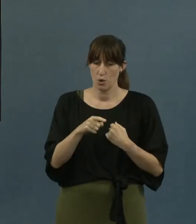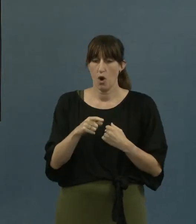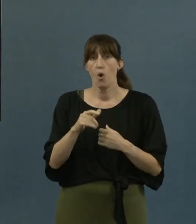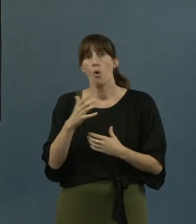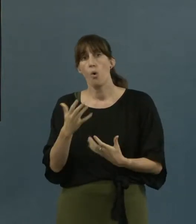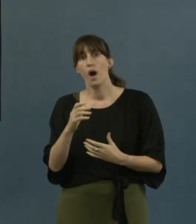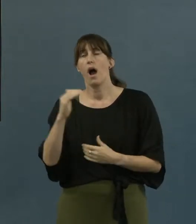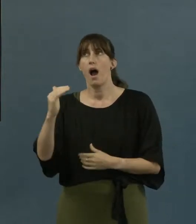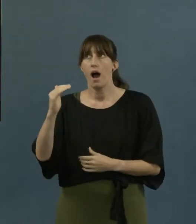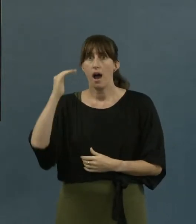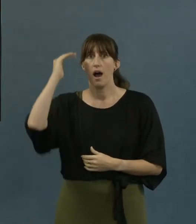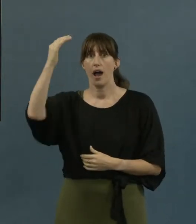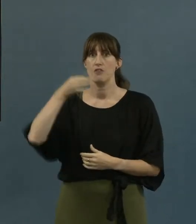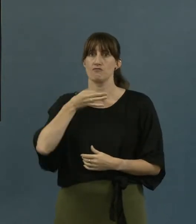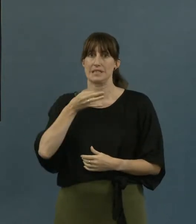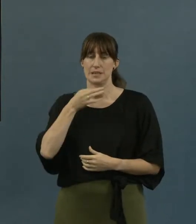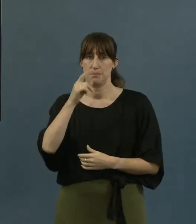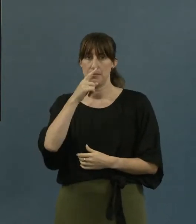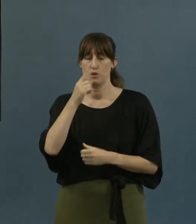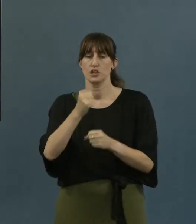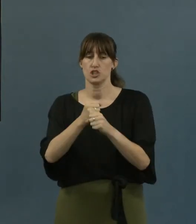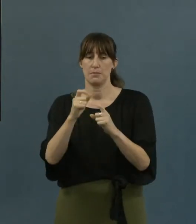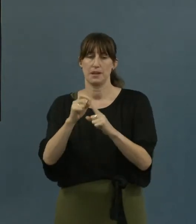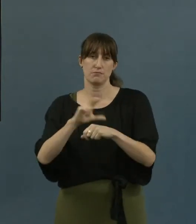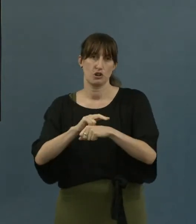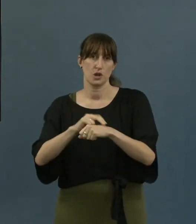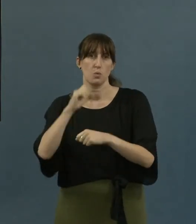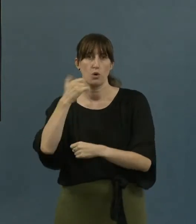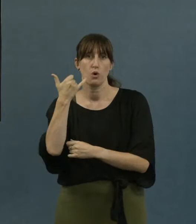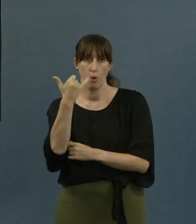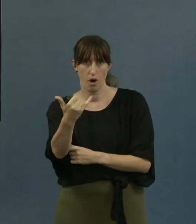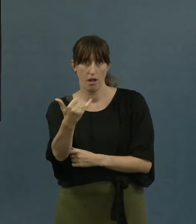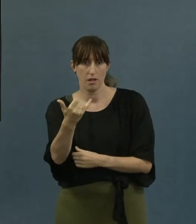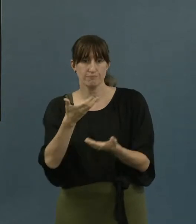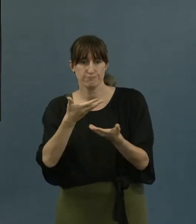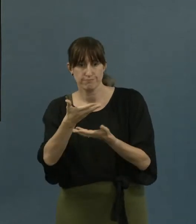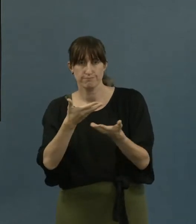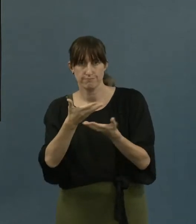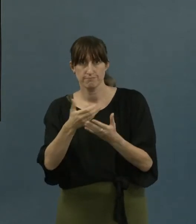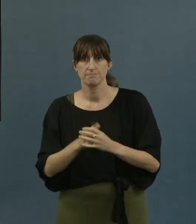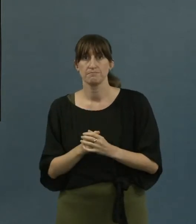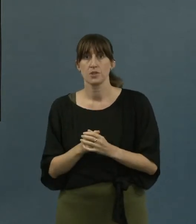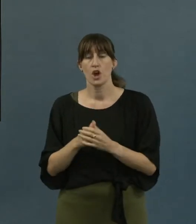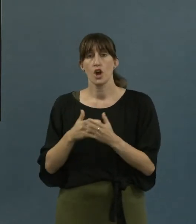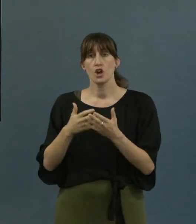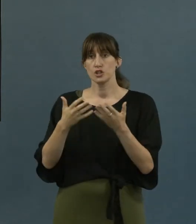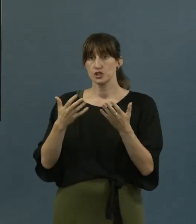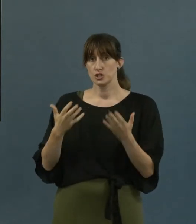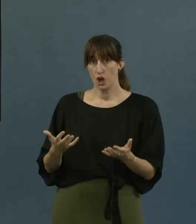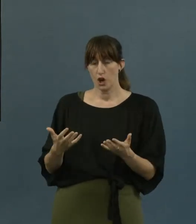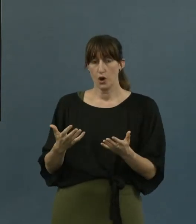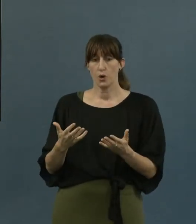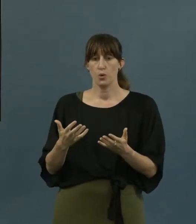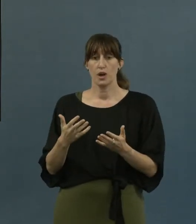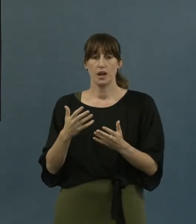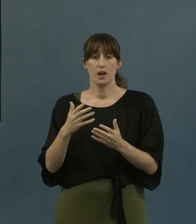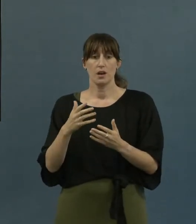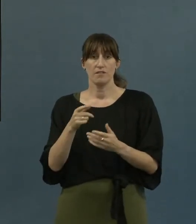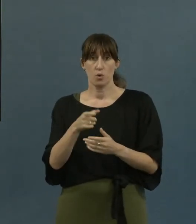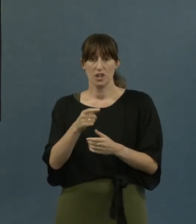Another group perhaps at higher